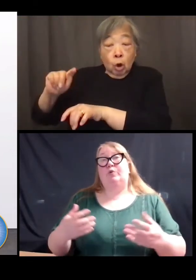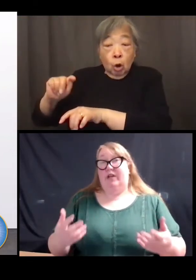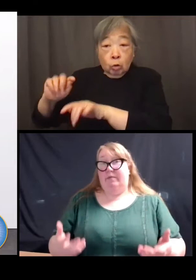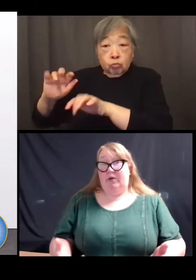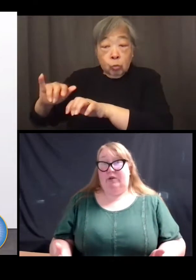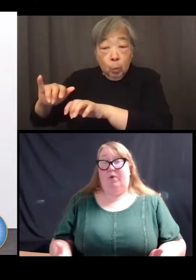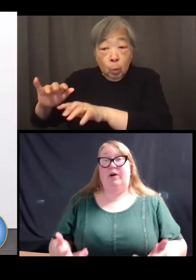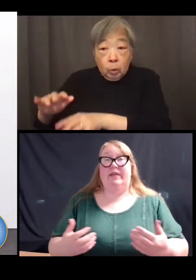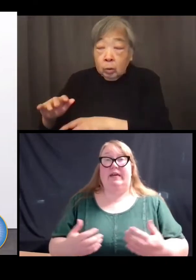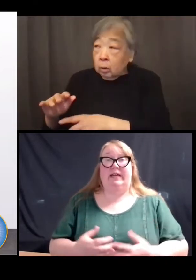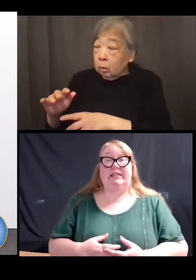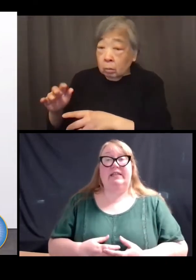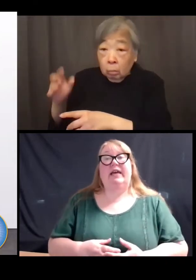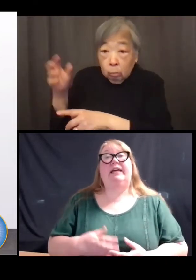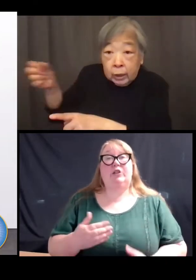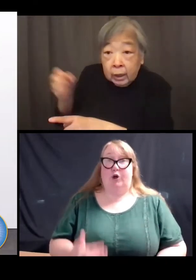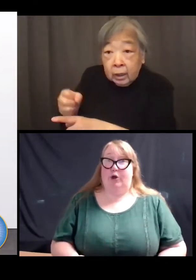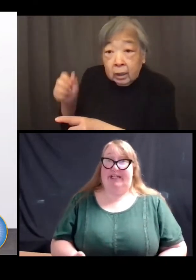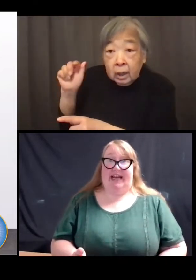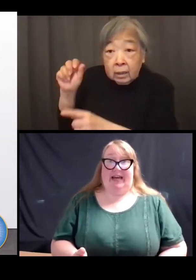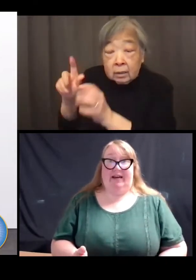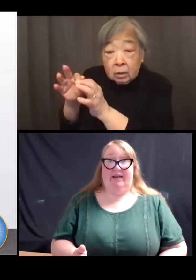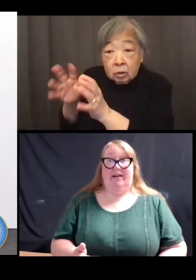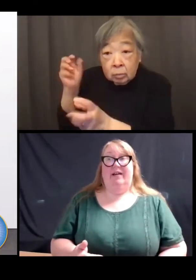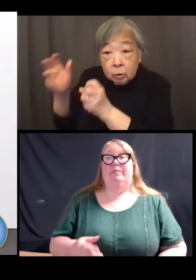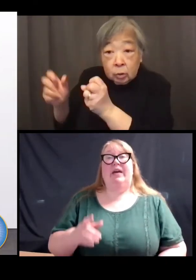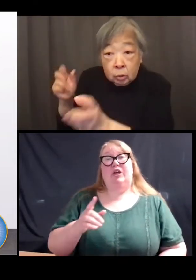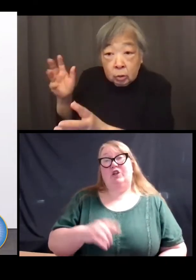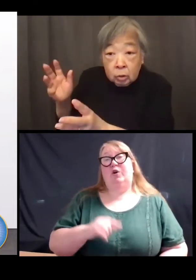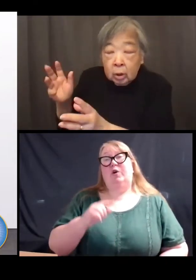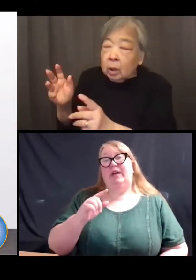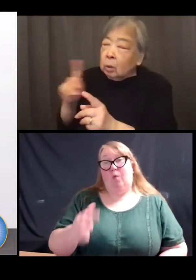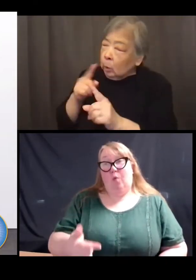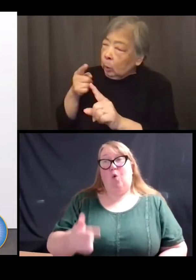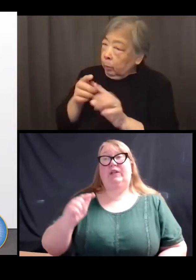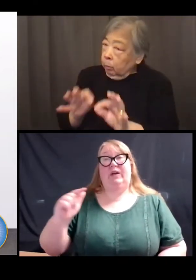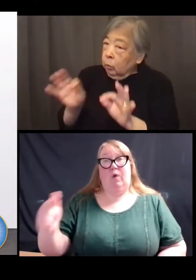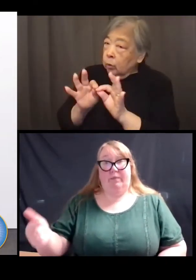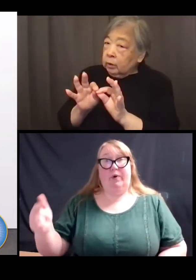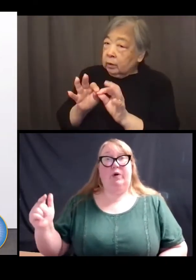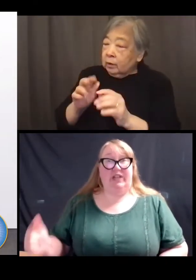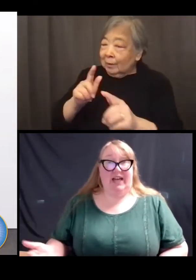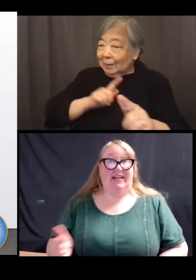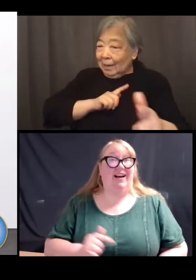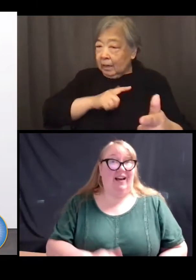one of the most important things is turn taking Making sure that only one person at a time